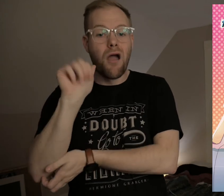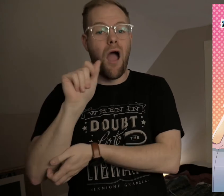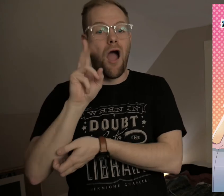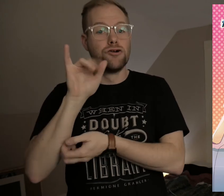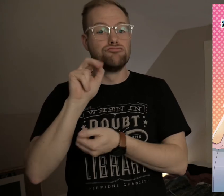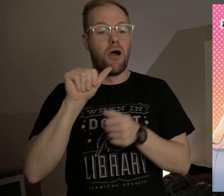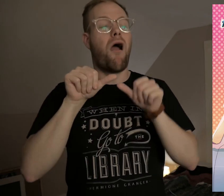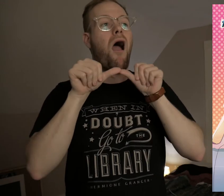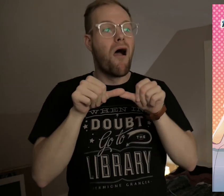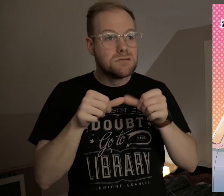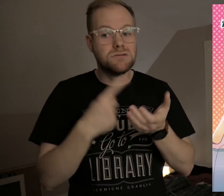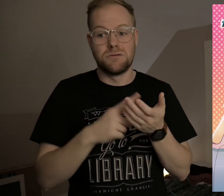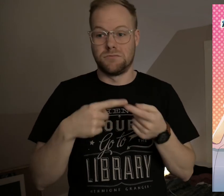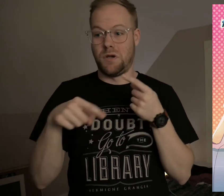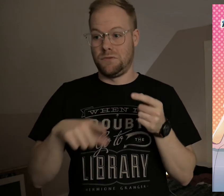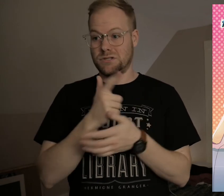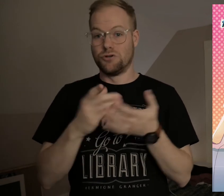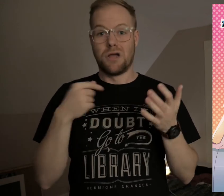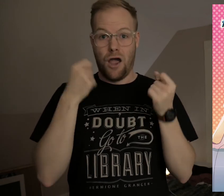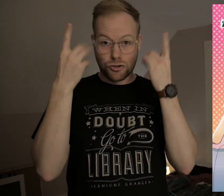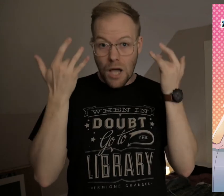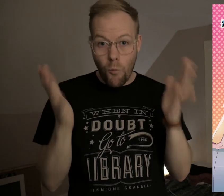Adriana constantly talks about this series, and I understand why!